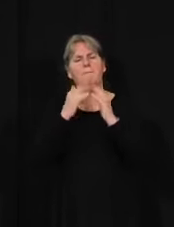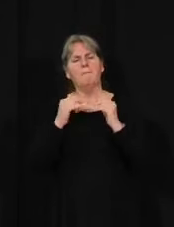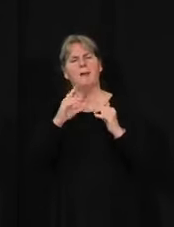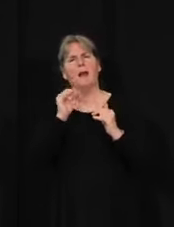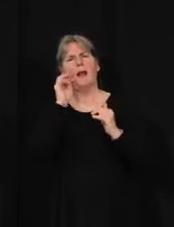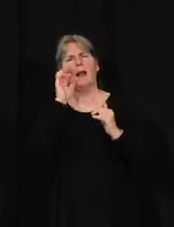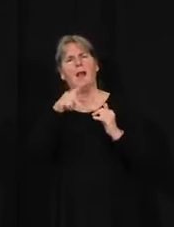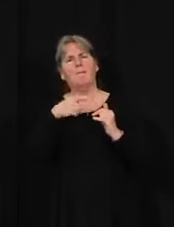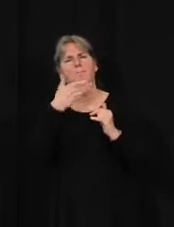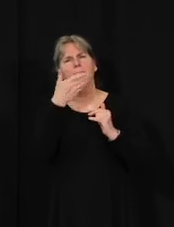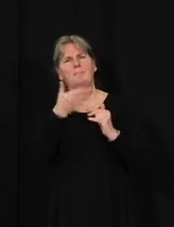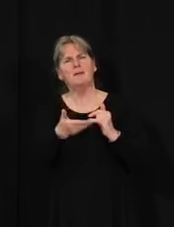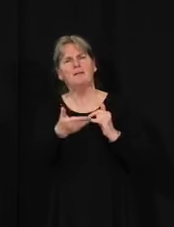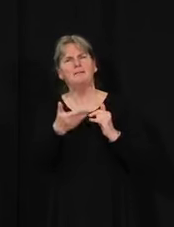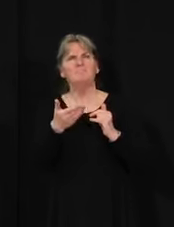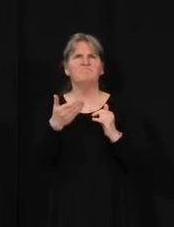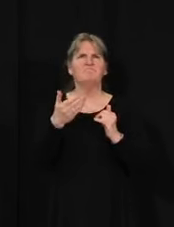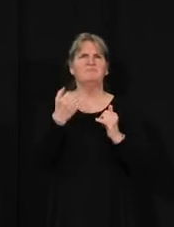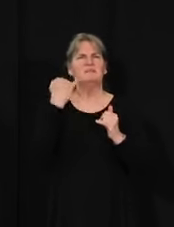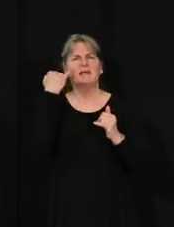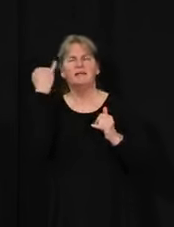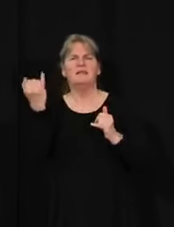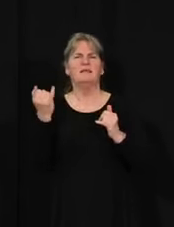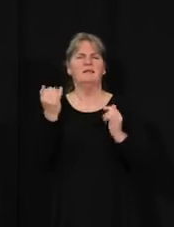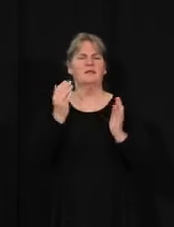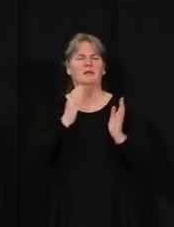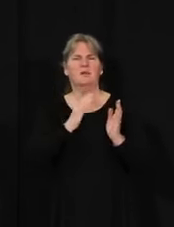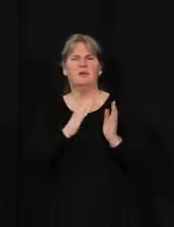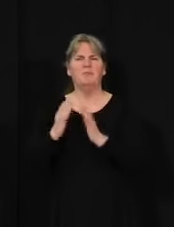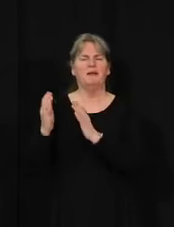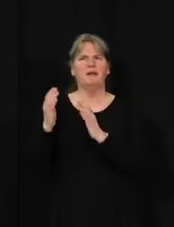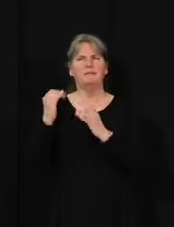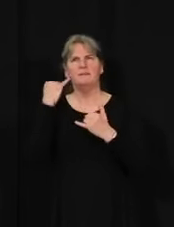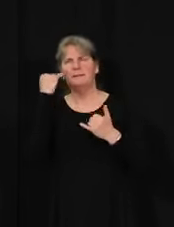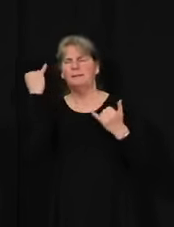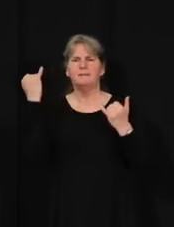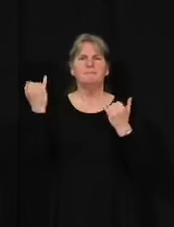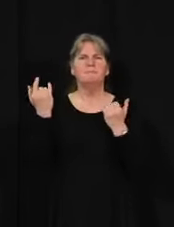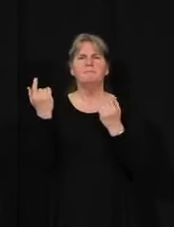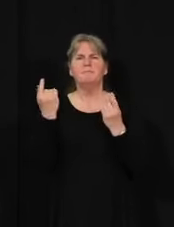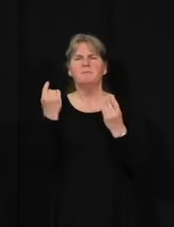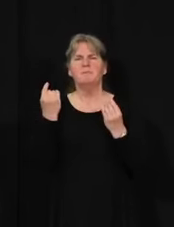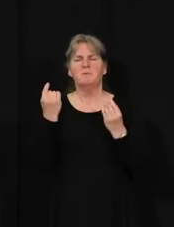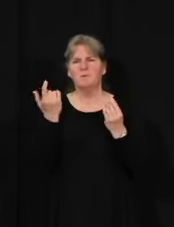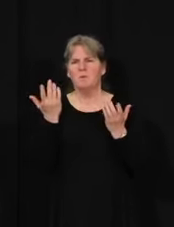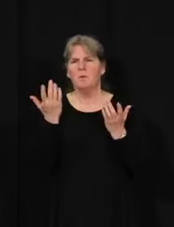receiving some ideas or plans for some of the various summer camps.